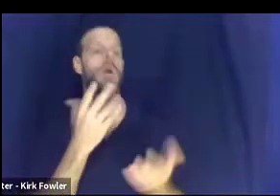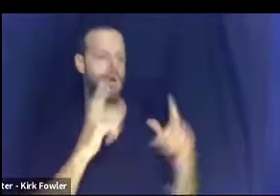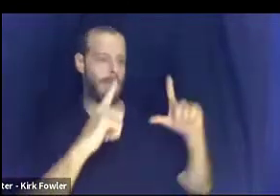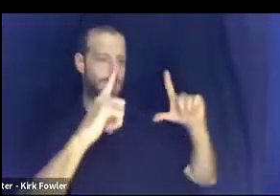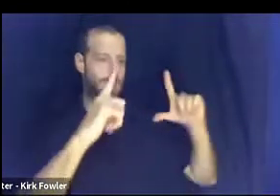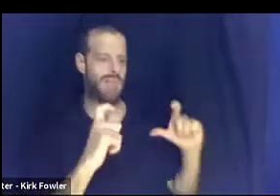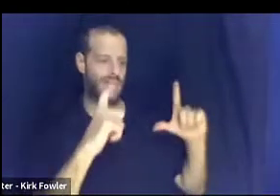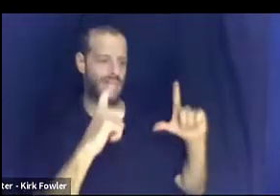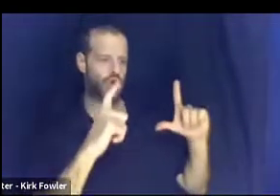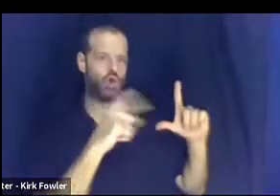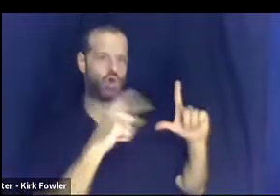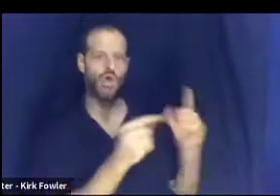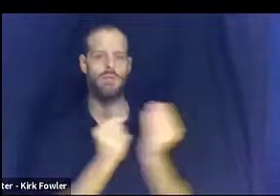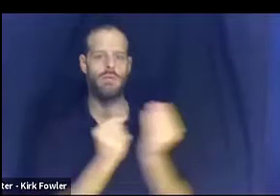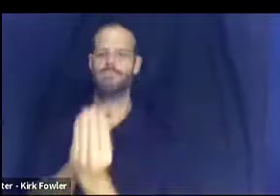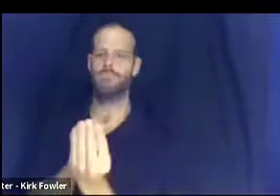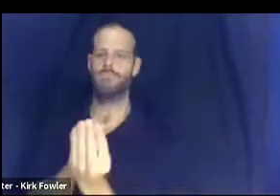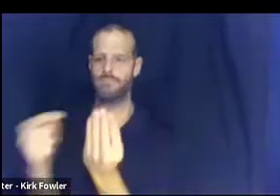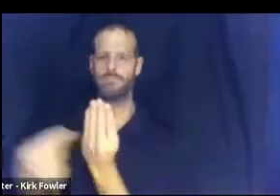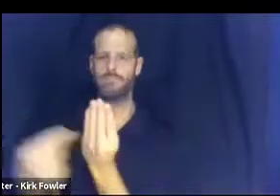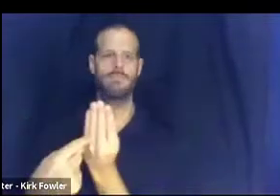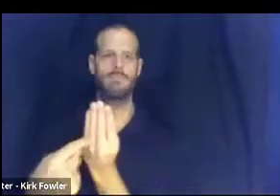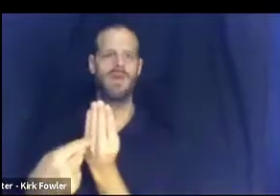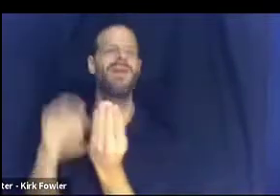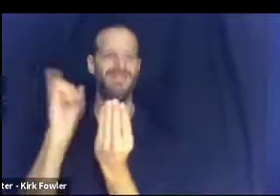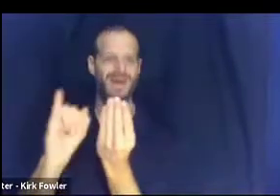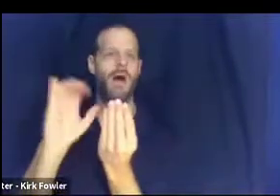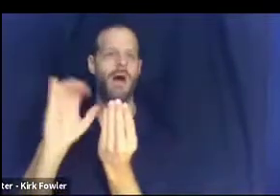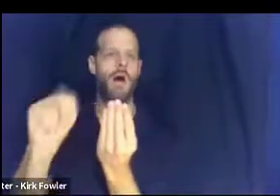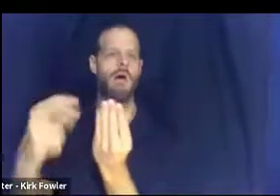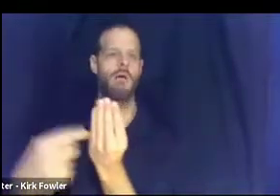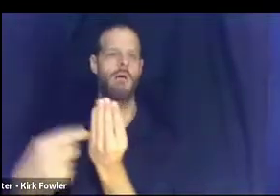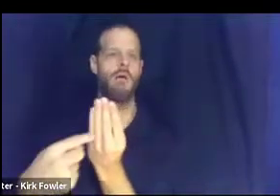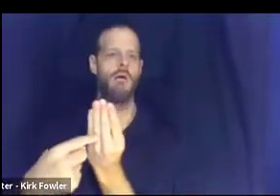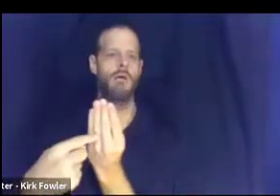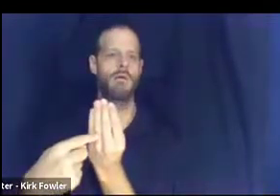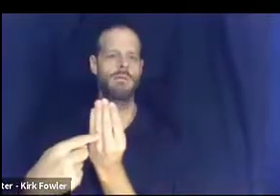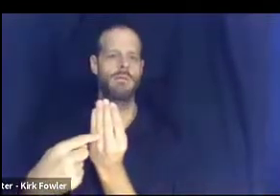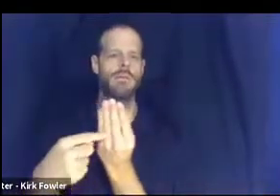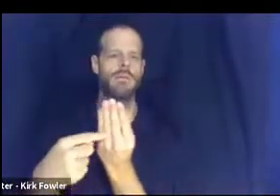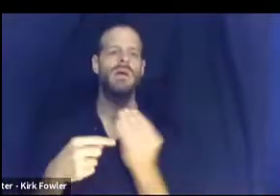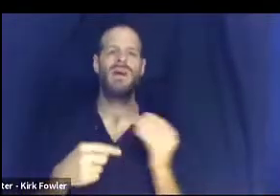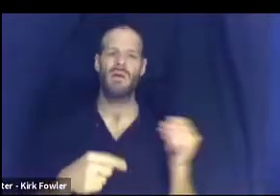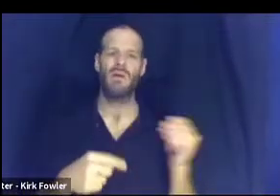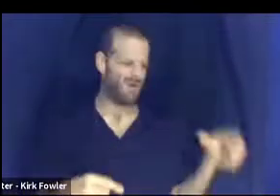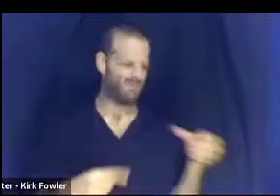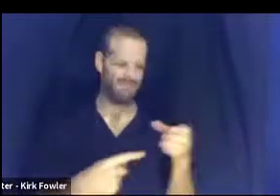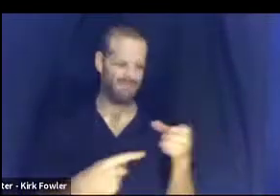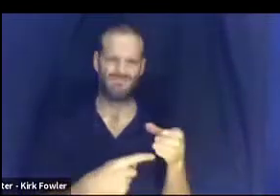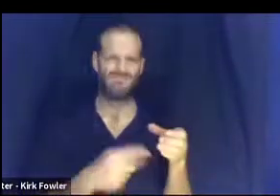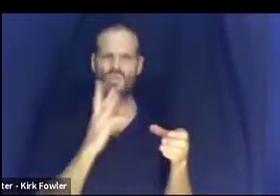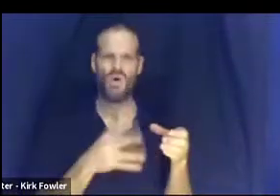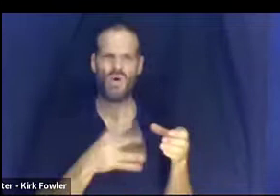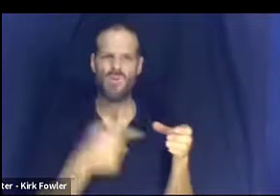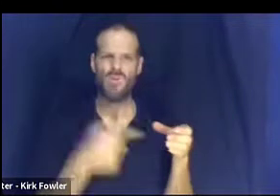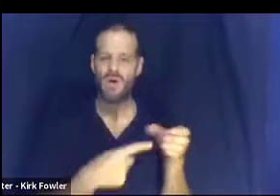But using an object itself to communicate about the object, that's not symbolism, that's just object communication.